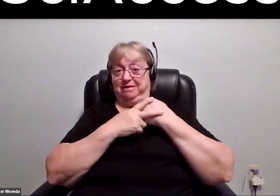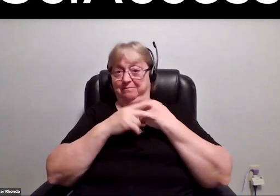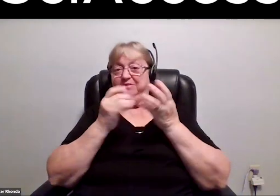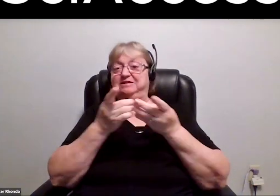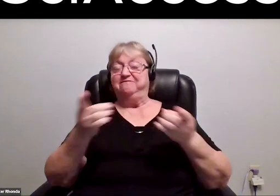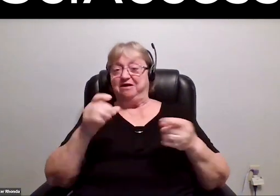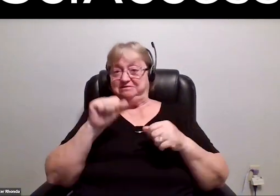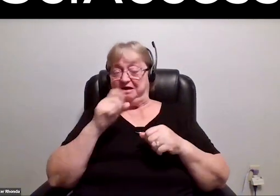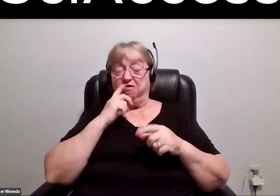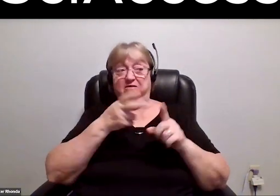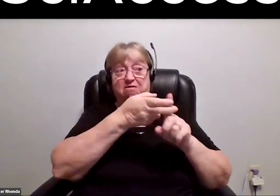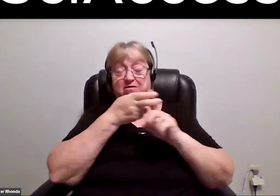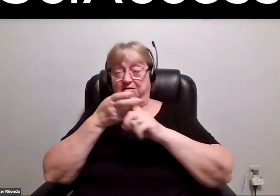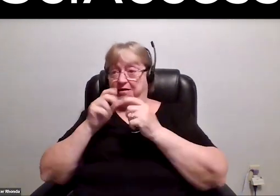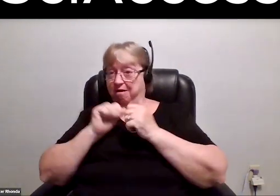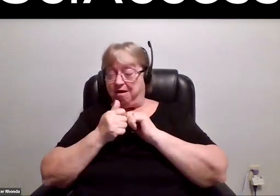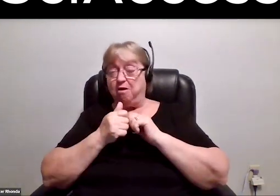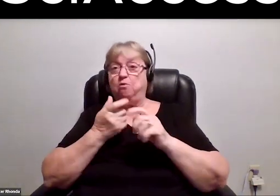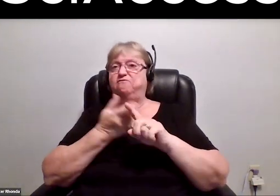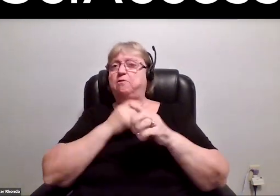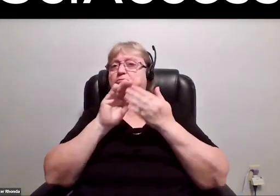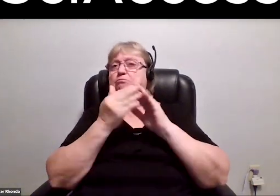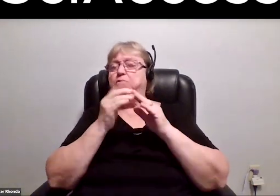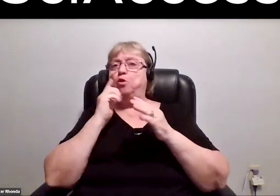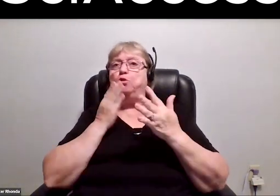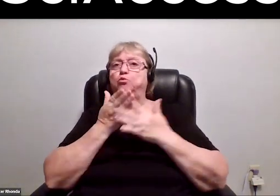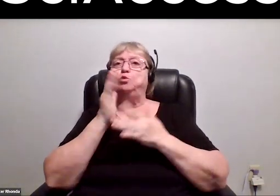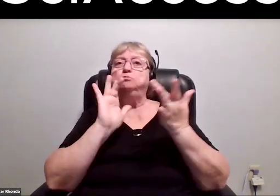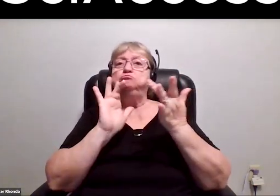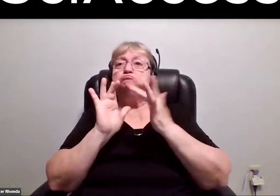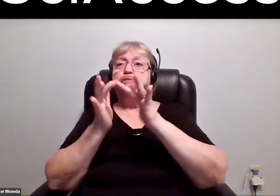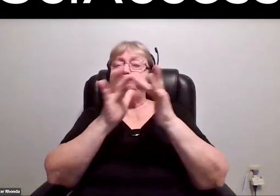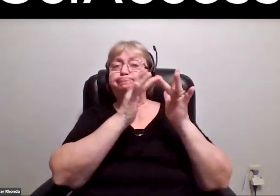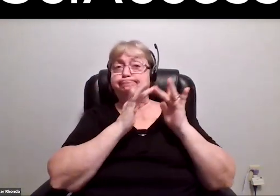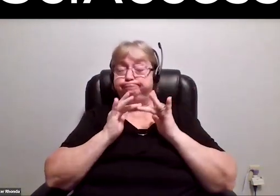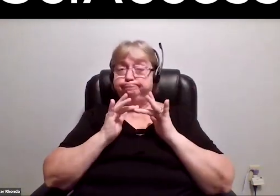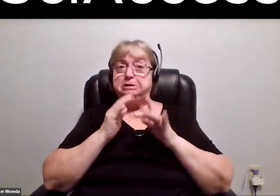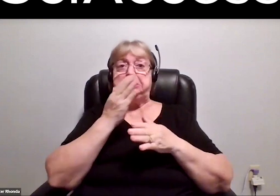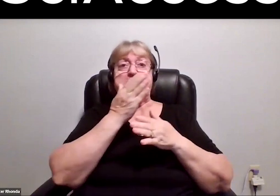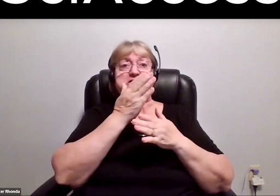through networking. Some of the projects and suggesters are students,